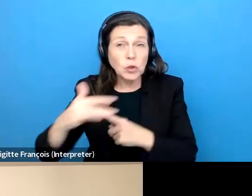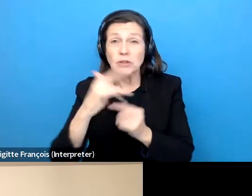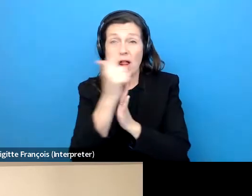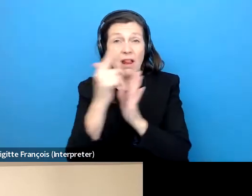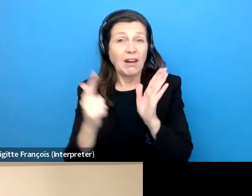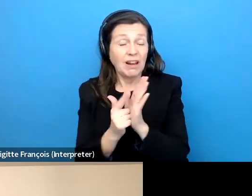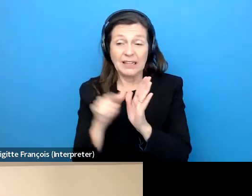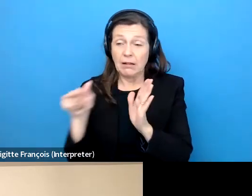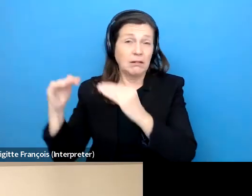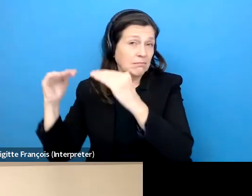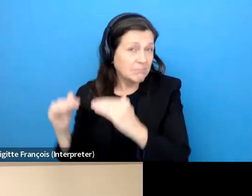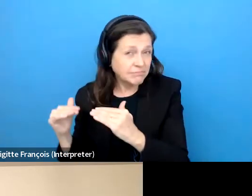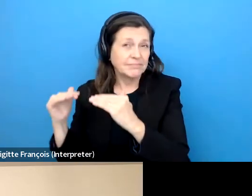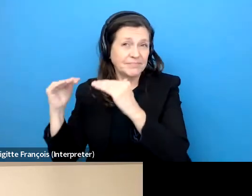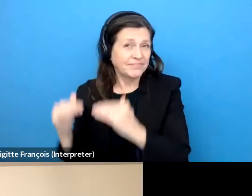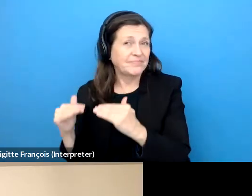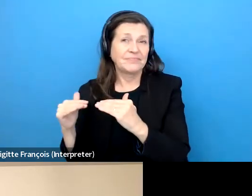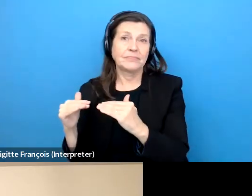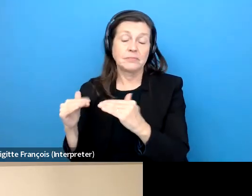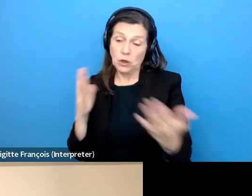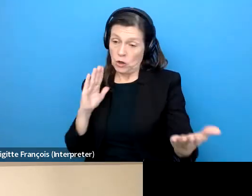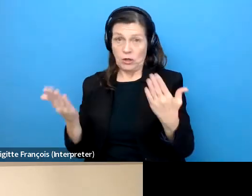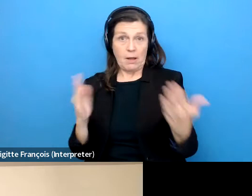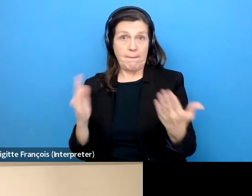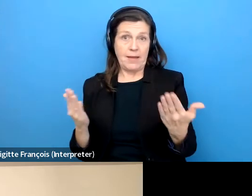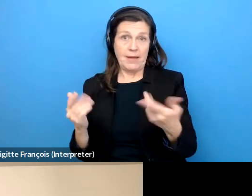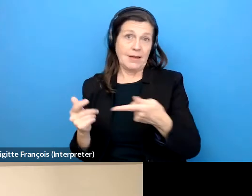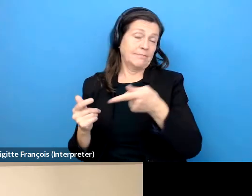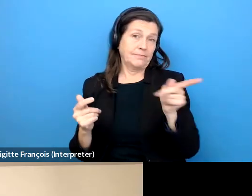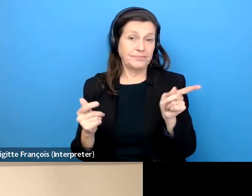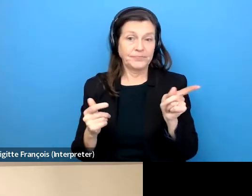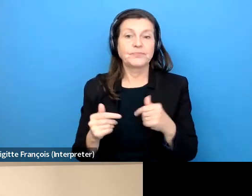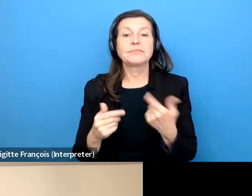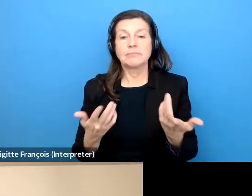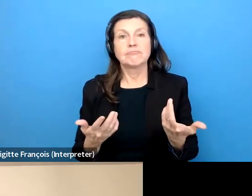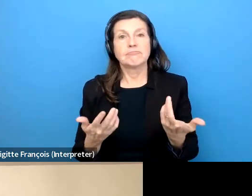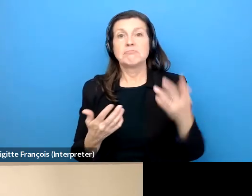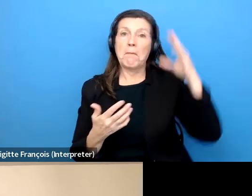that is low in comparison to that which is enjoyed by men and boys.